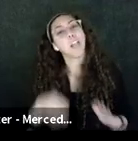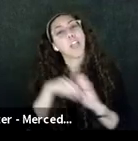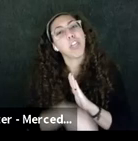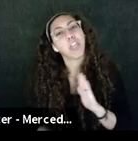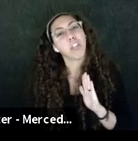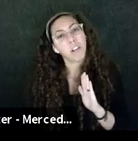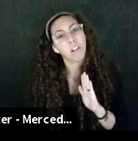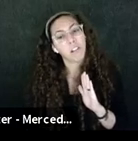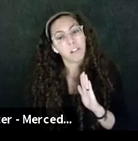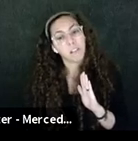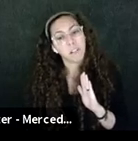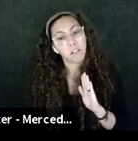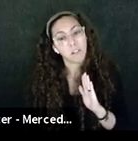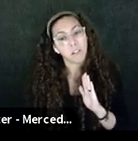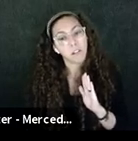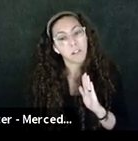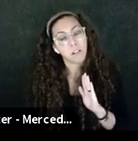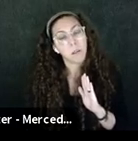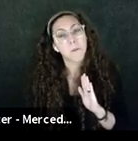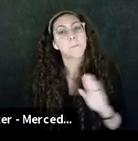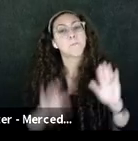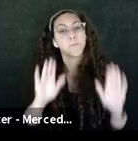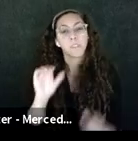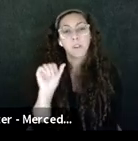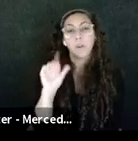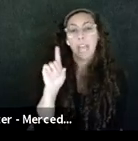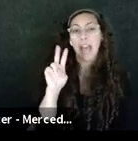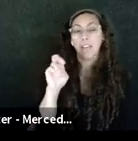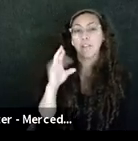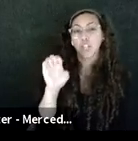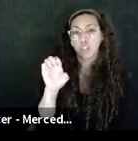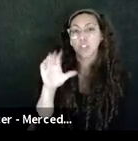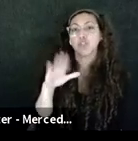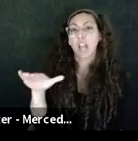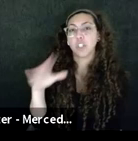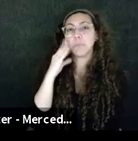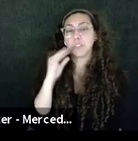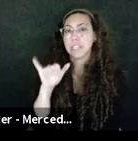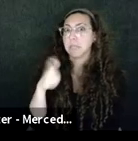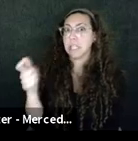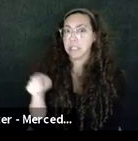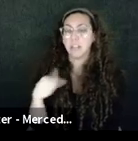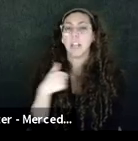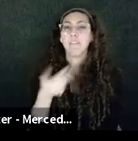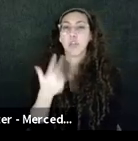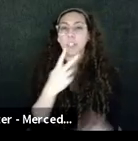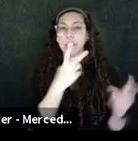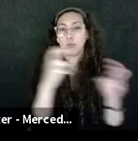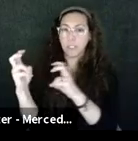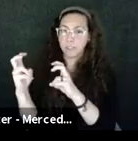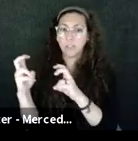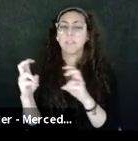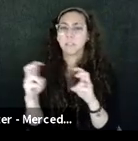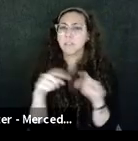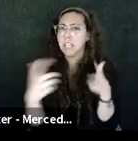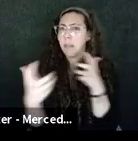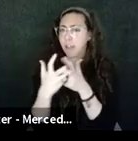Jason Williams: So adverse childhood experiences is the big one. And so they came up with three different categories. And it really matches the reason kids end up in foster care. So